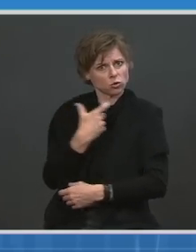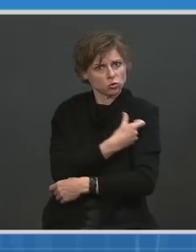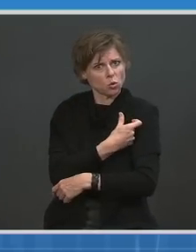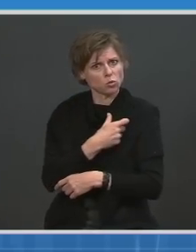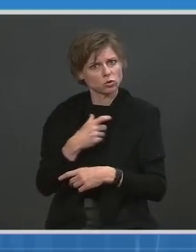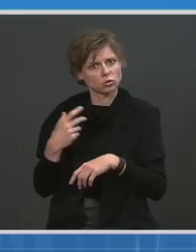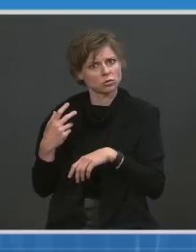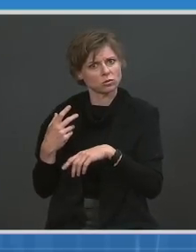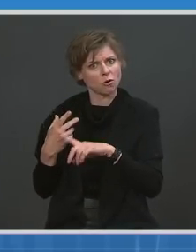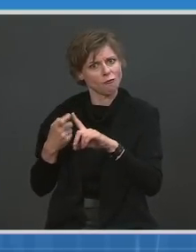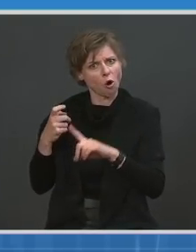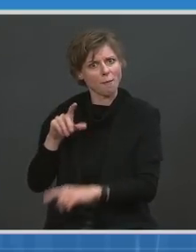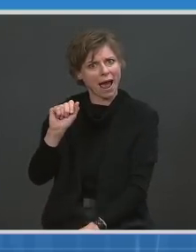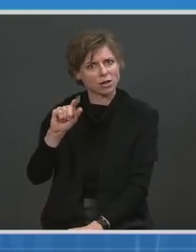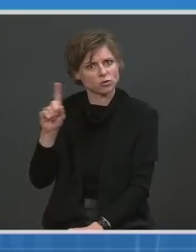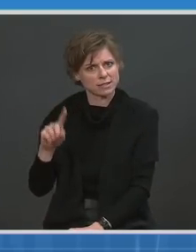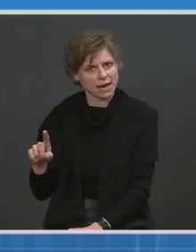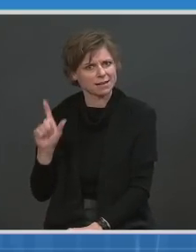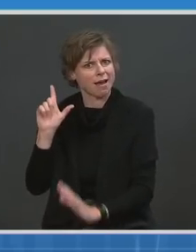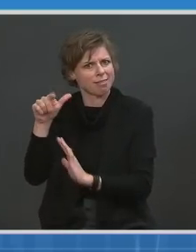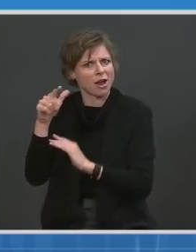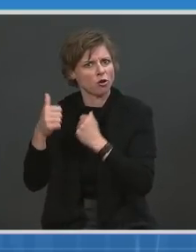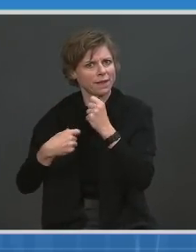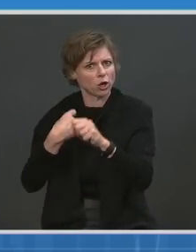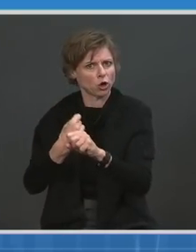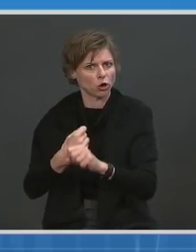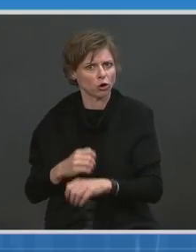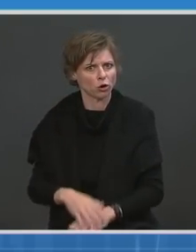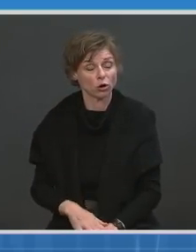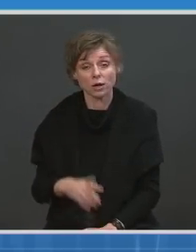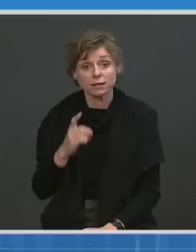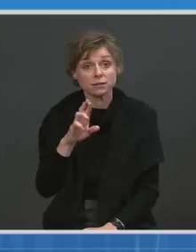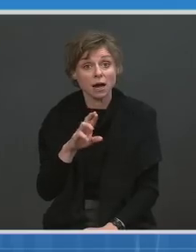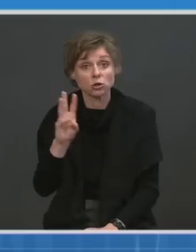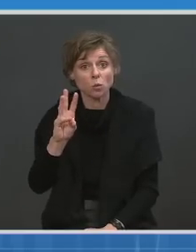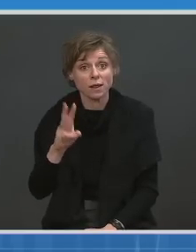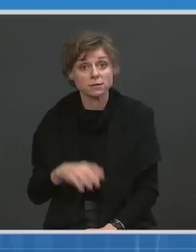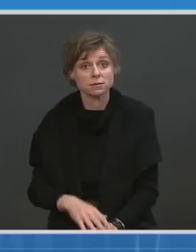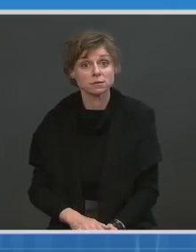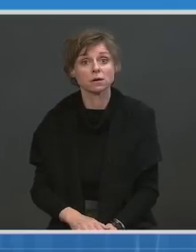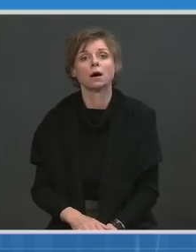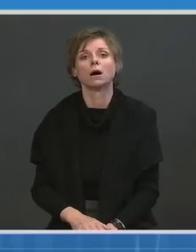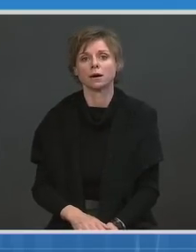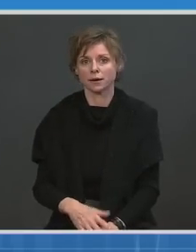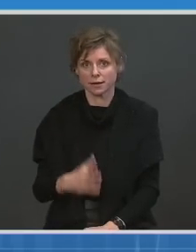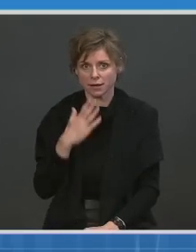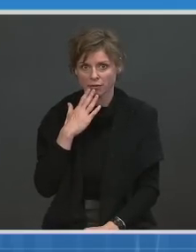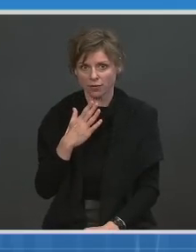through AstraZeneca -- later in the year. Dr. Walensky? Dr. Walensky: Great. Yeah, thank you, Kaitlan, for that question.